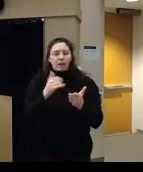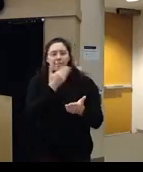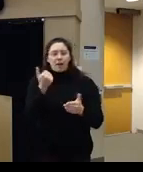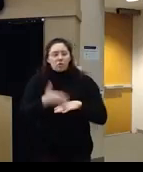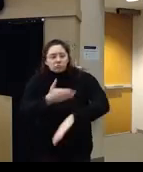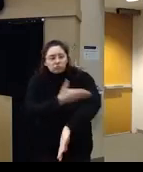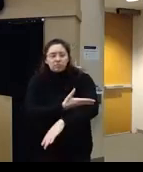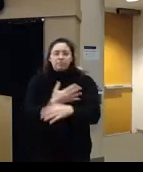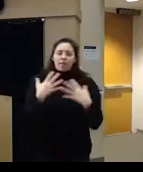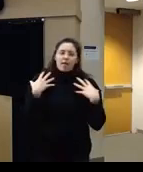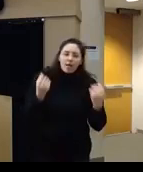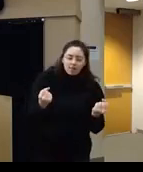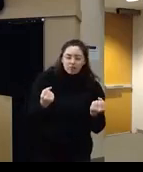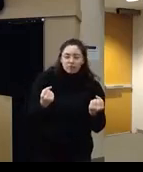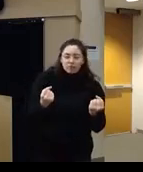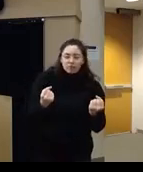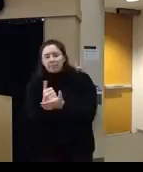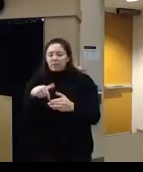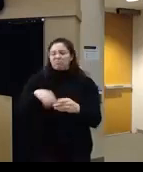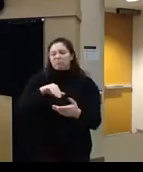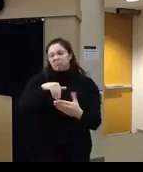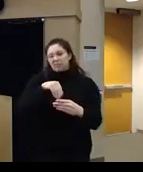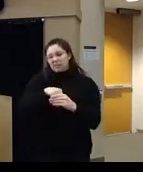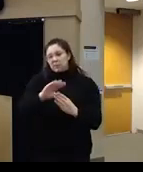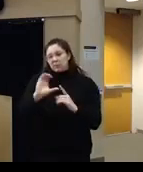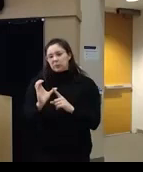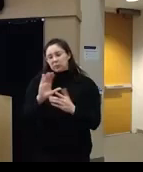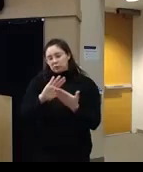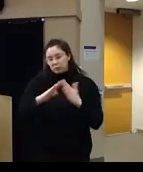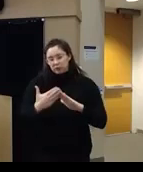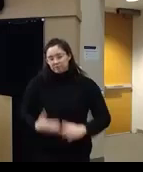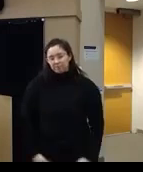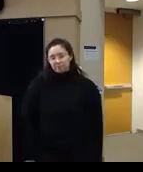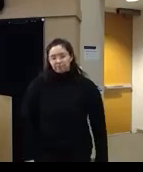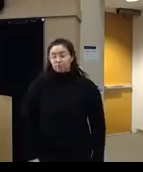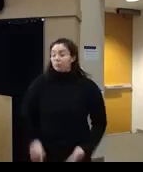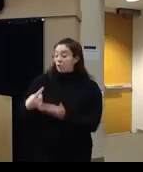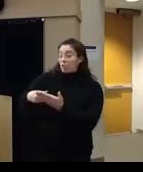healers and supporters in our community and so I talked to him afterwards and was like I need